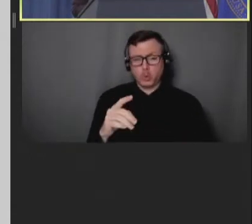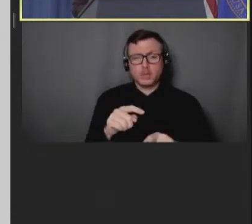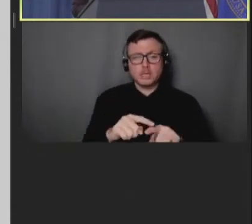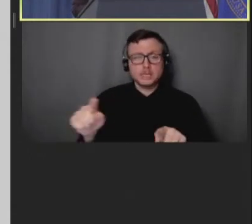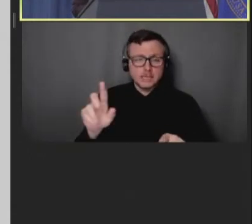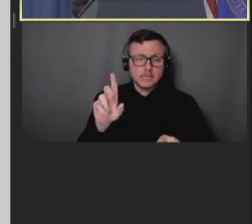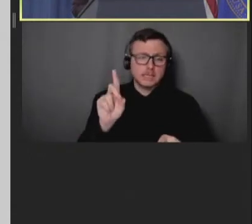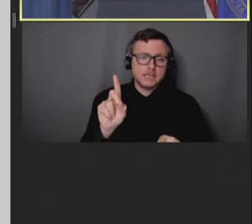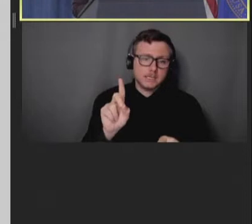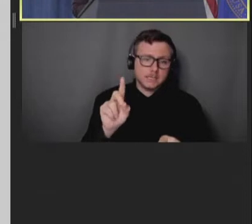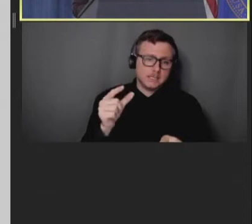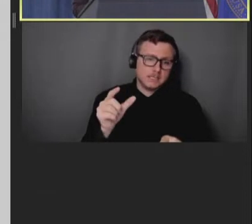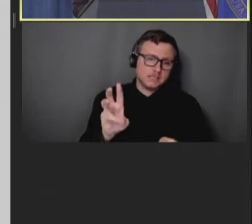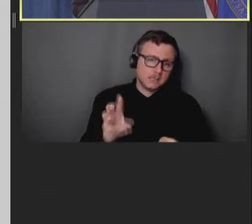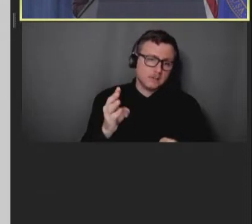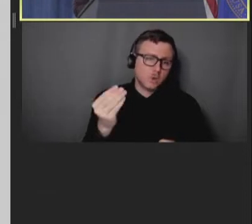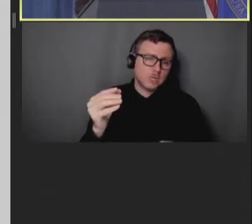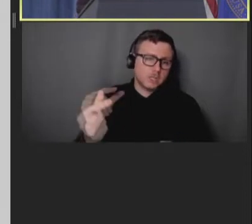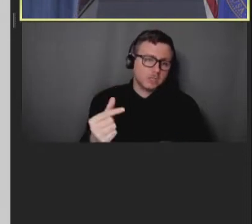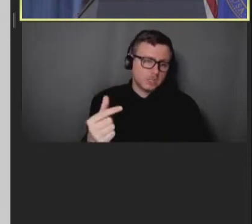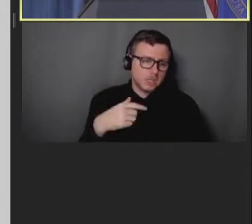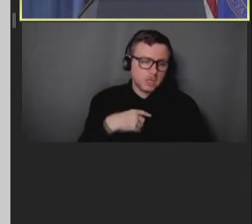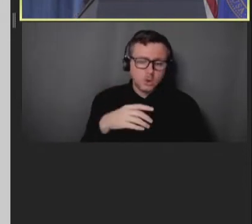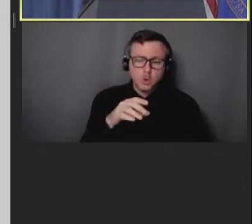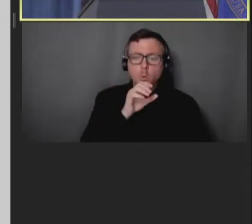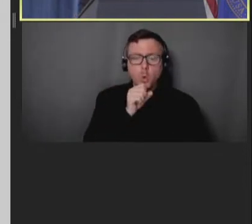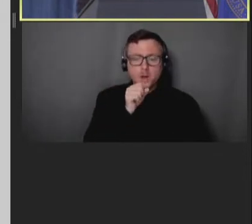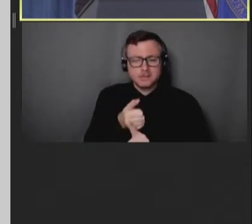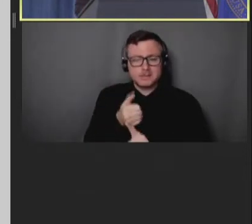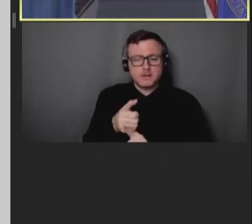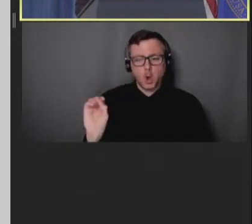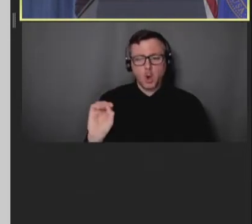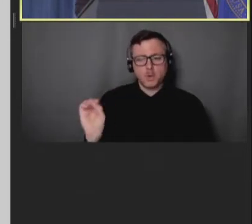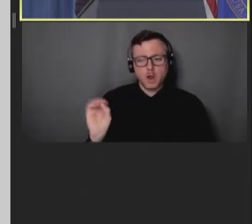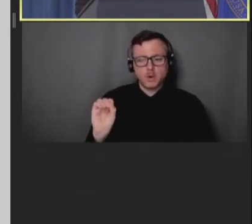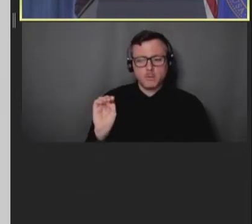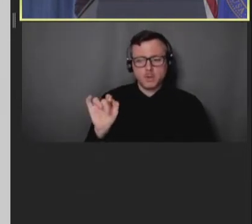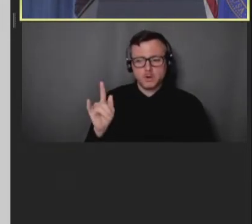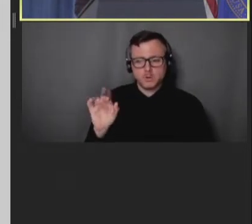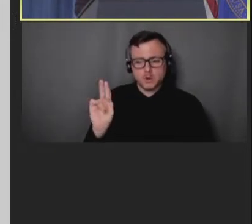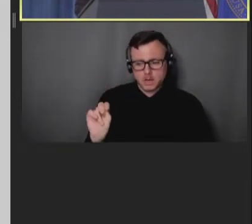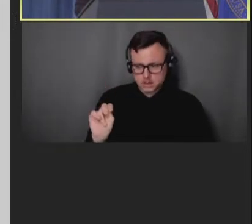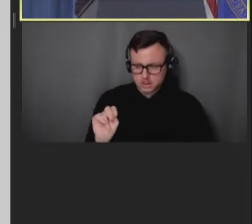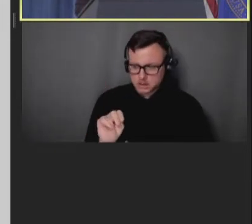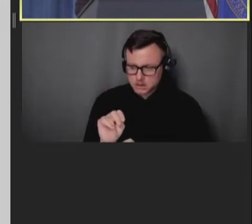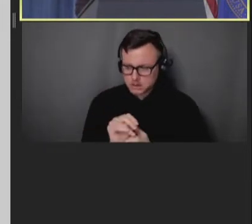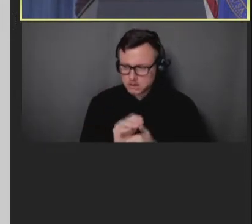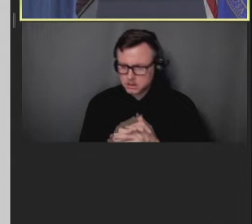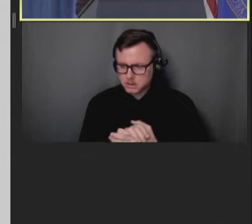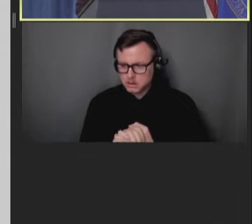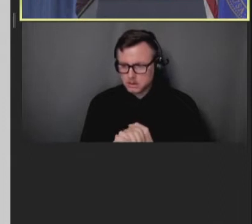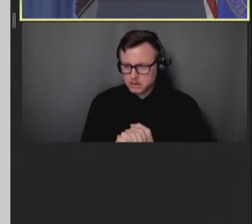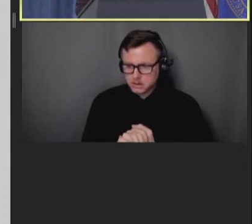and in orange is the Omicron results. And what you can see is that all of the boosters had a